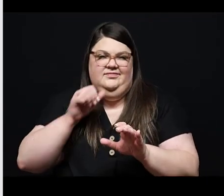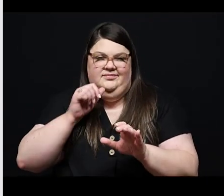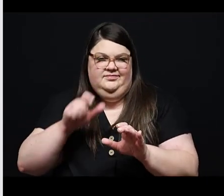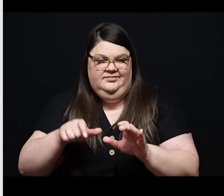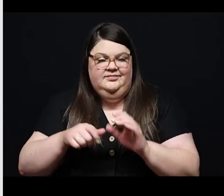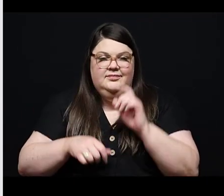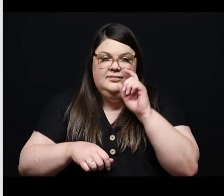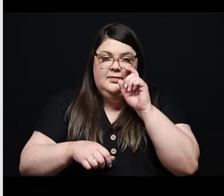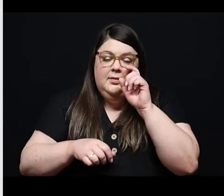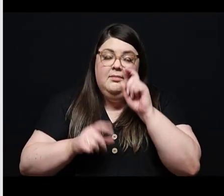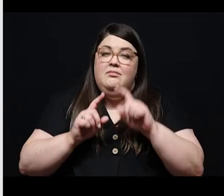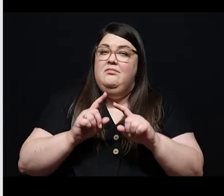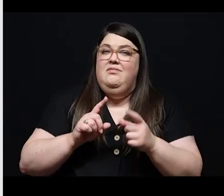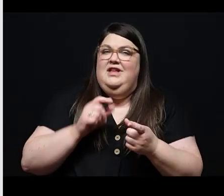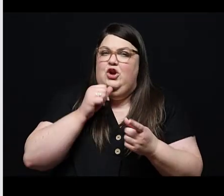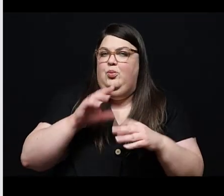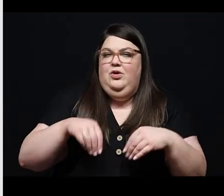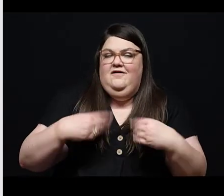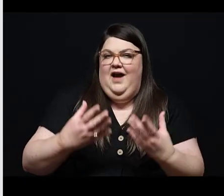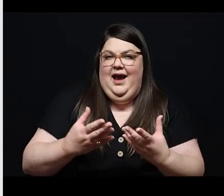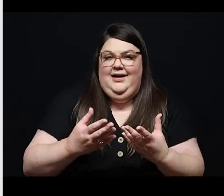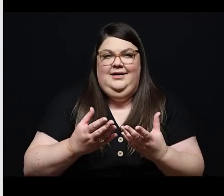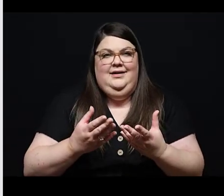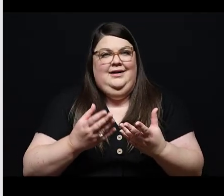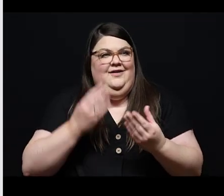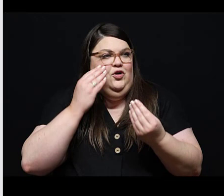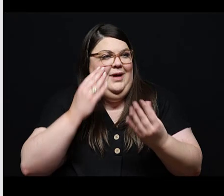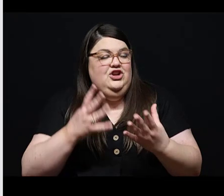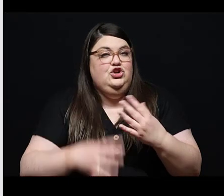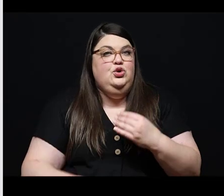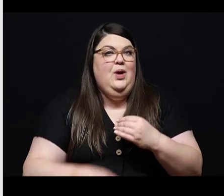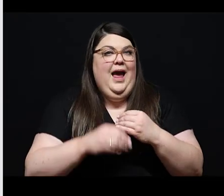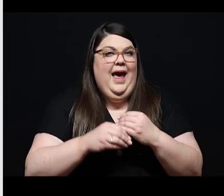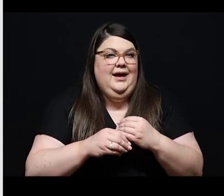These images do not provide any information that add context to a page.